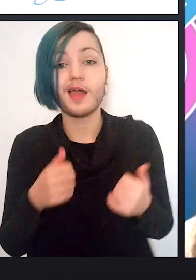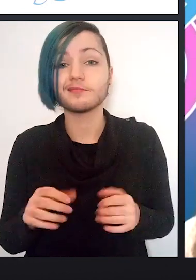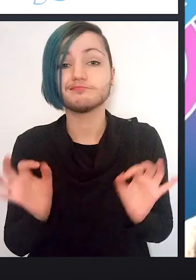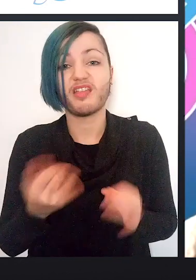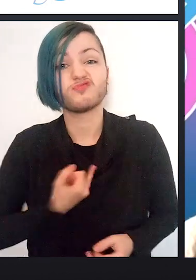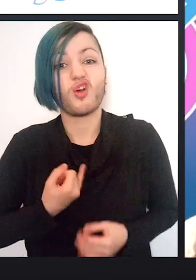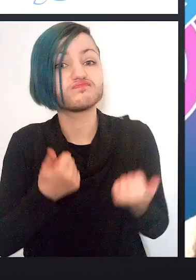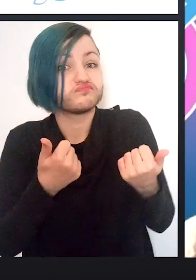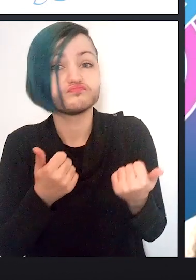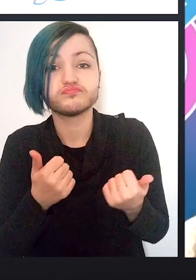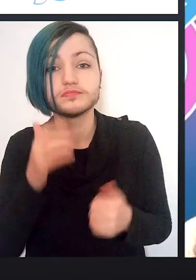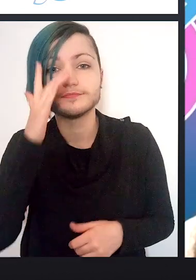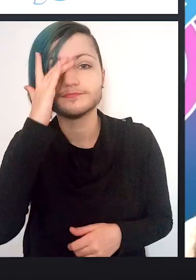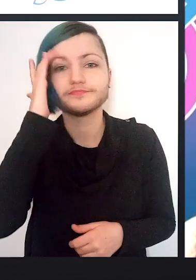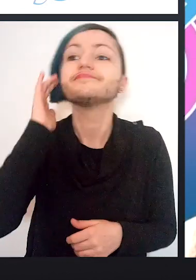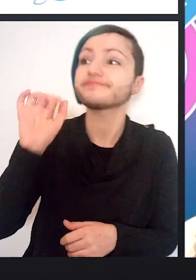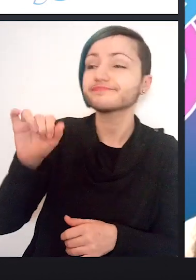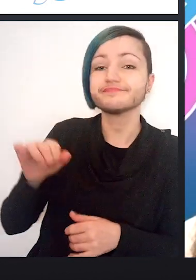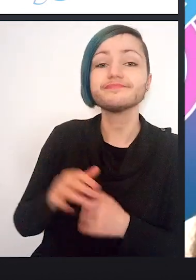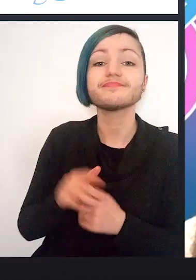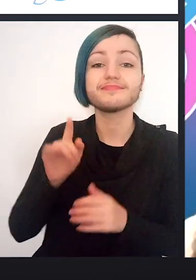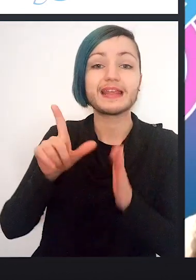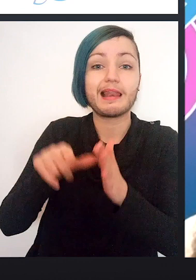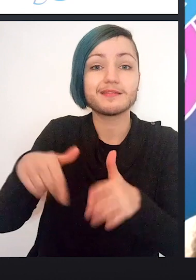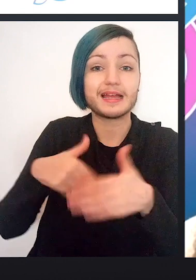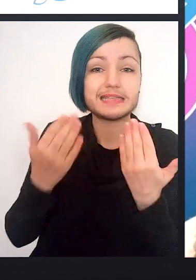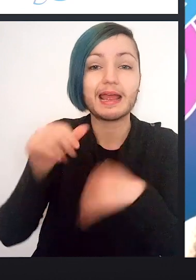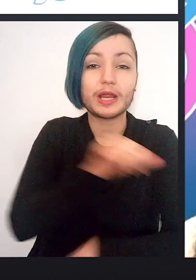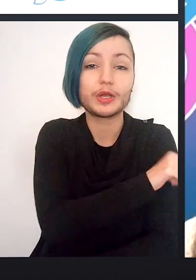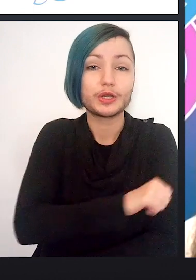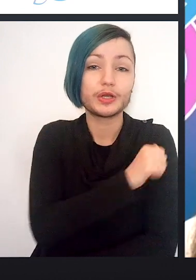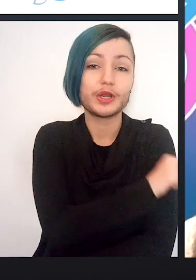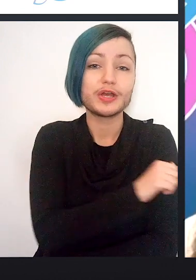Yes. That's right. Later in the day the nurse came in and said